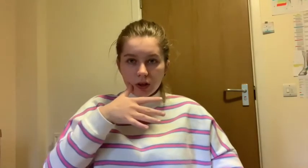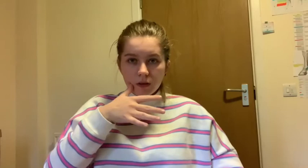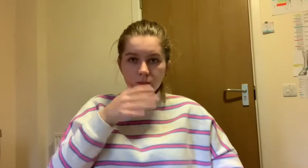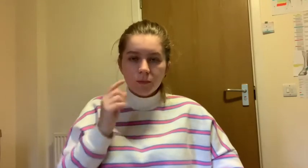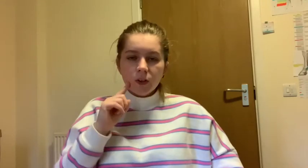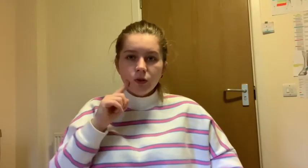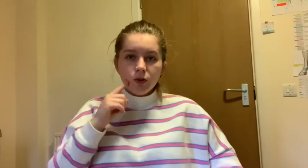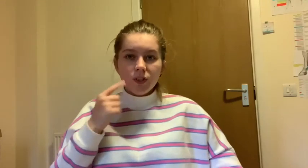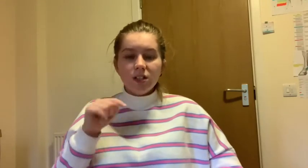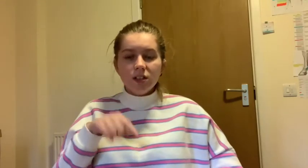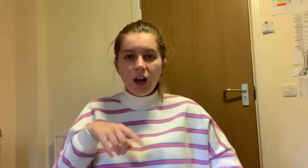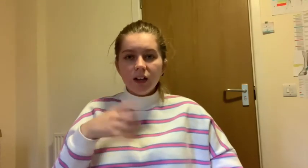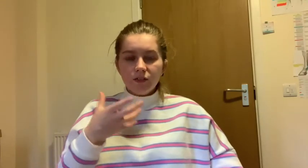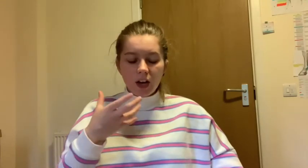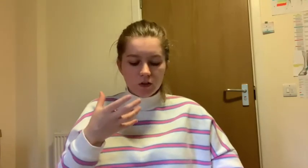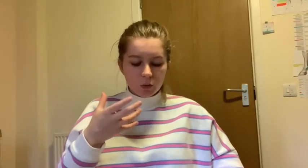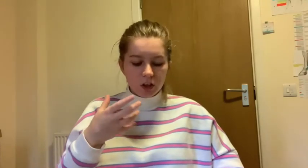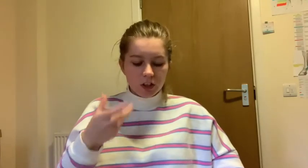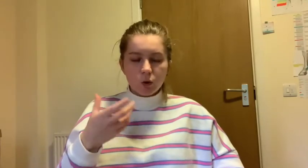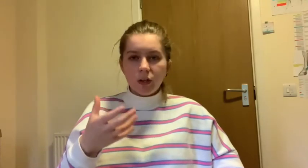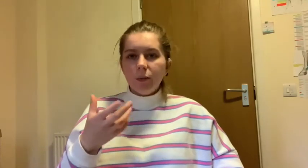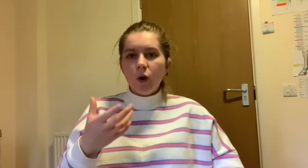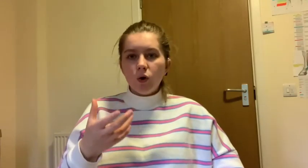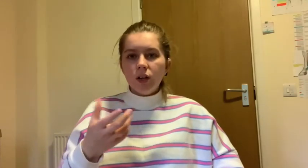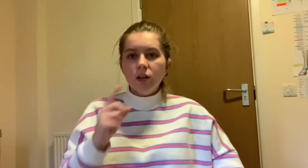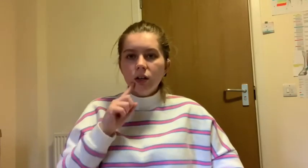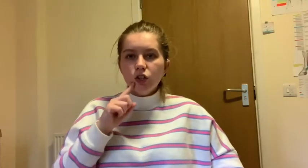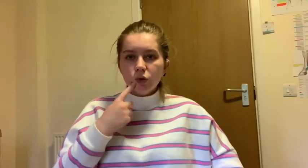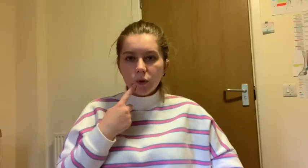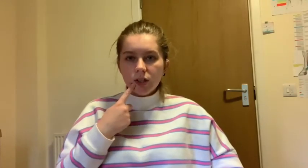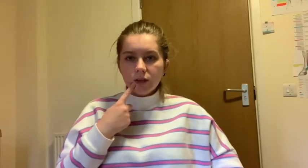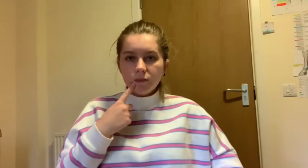So this is like the flavor sweet because it is talking about honey. "Sweet".